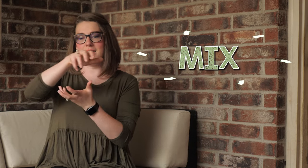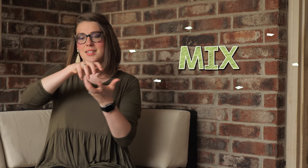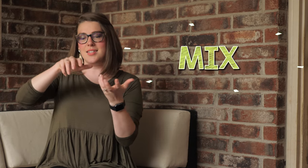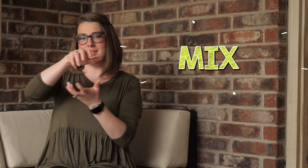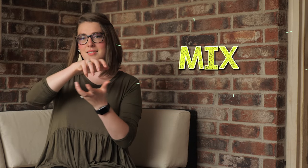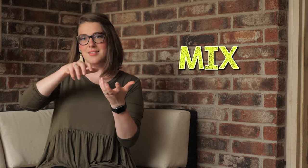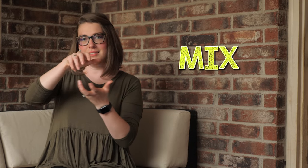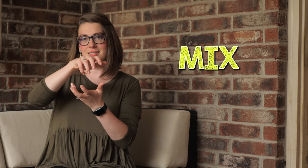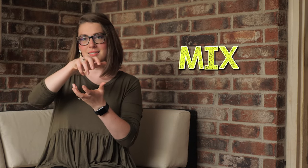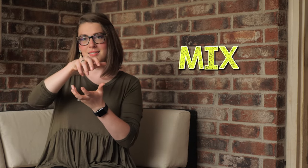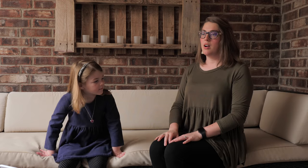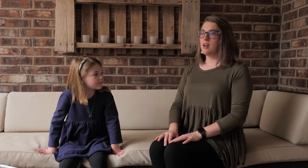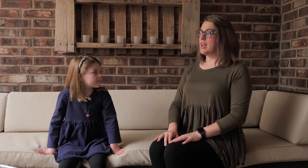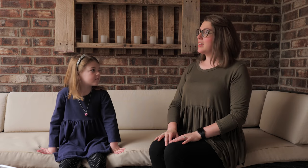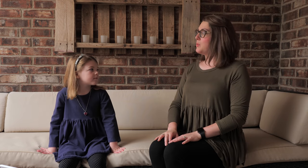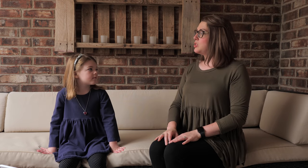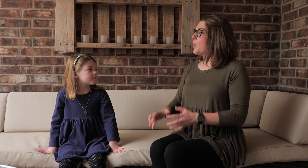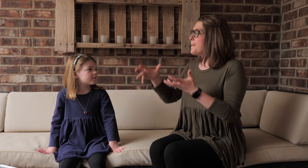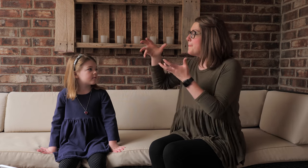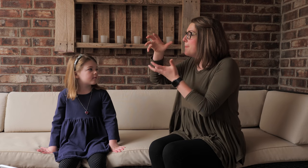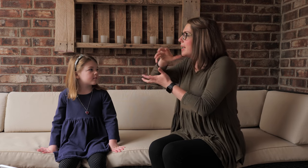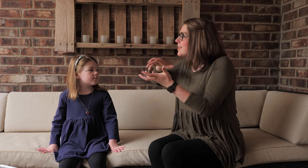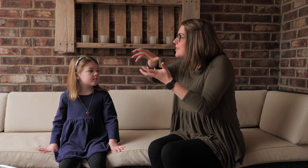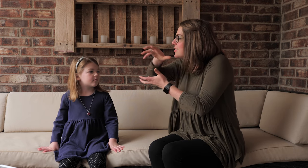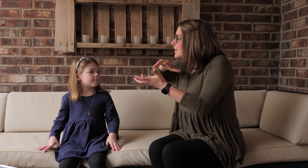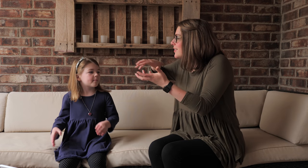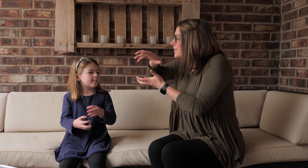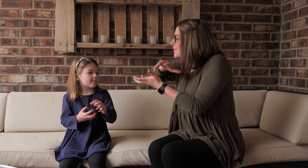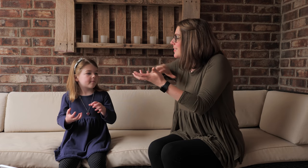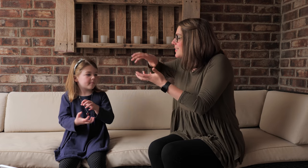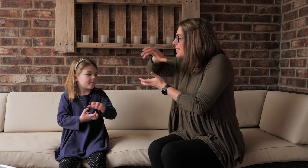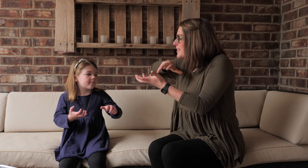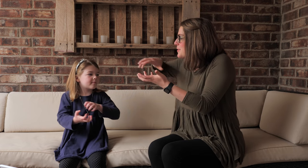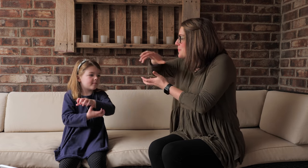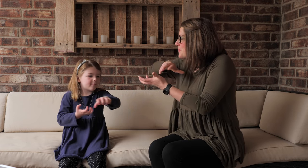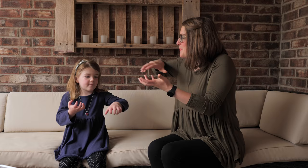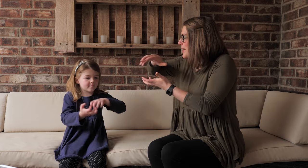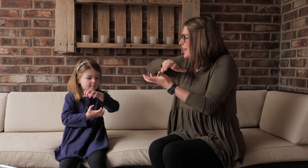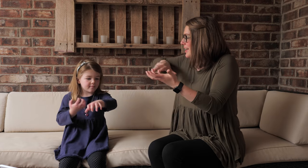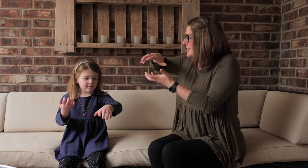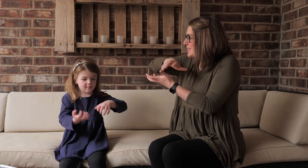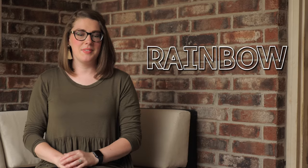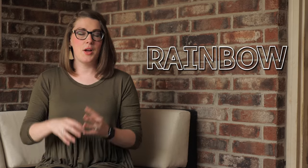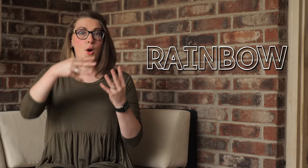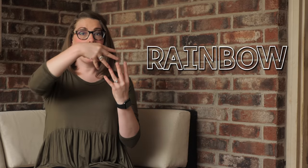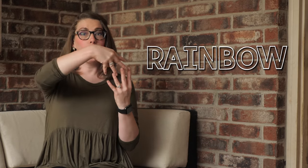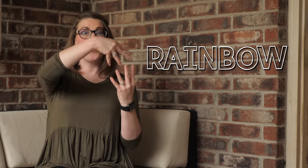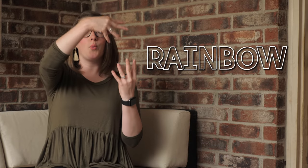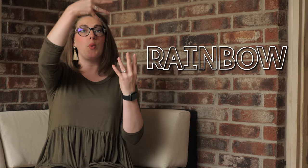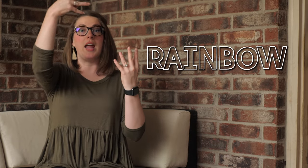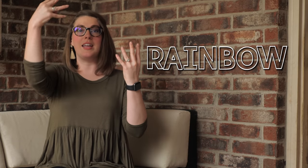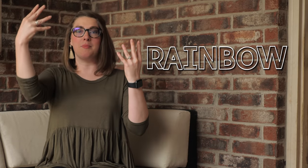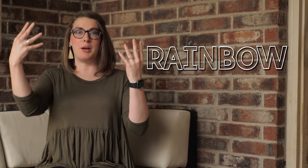Mix Alright can we do mix? Mix.